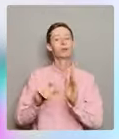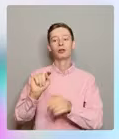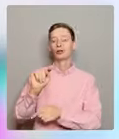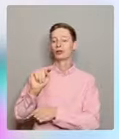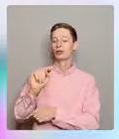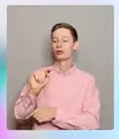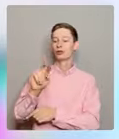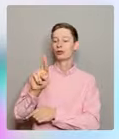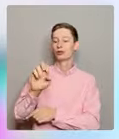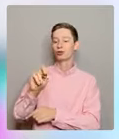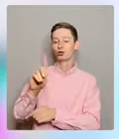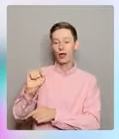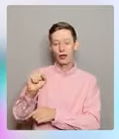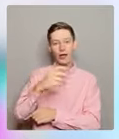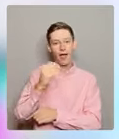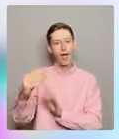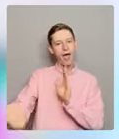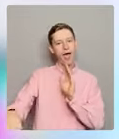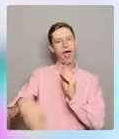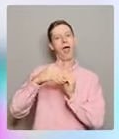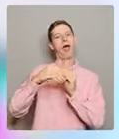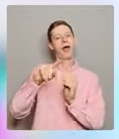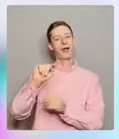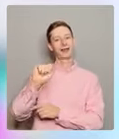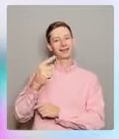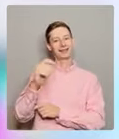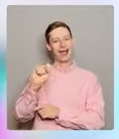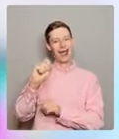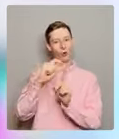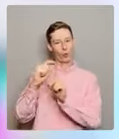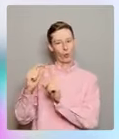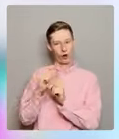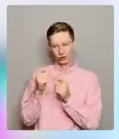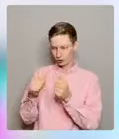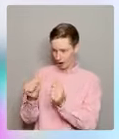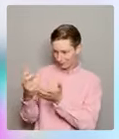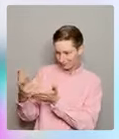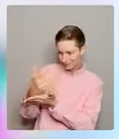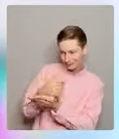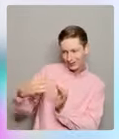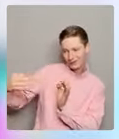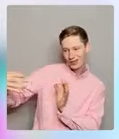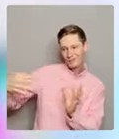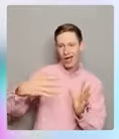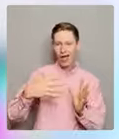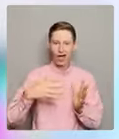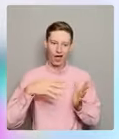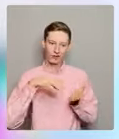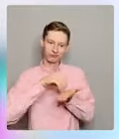to get a sense of the types and the scale of problems, but also how they were being encountered. So the point of all that is that